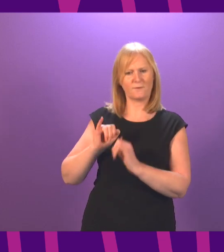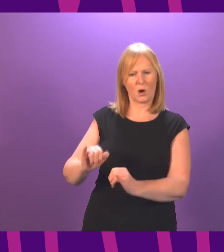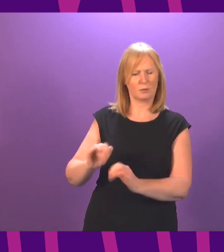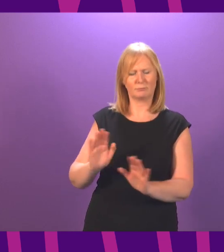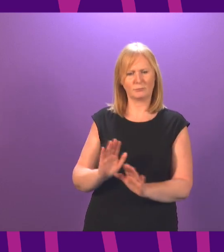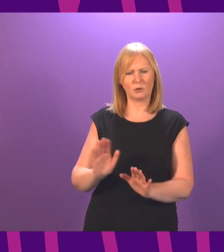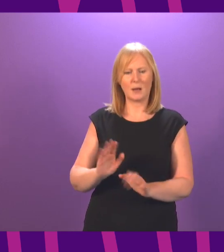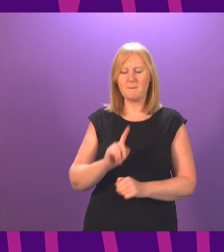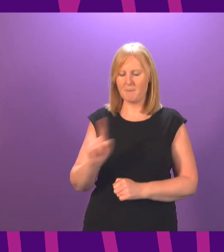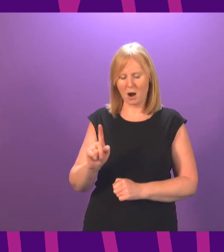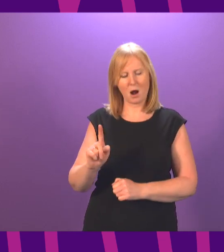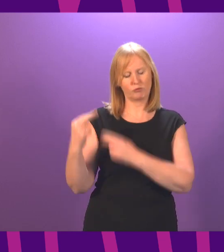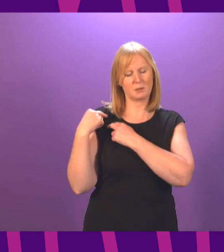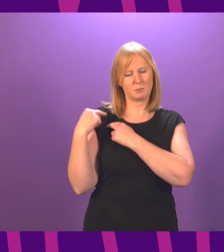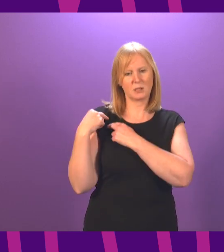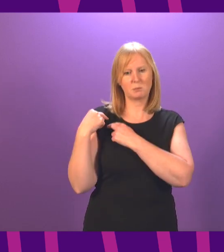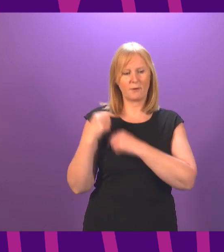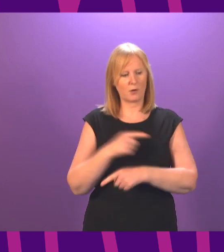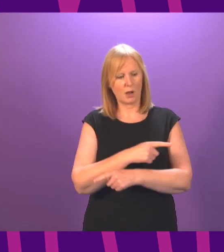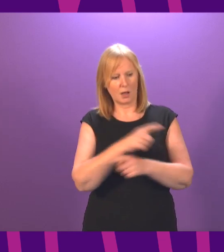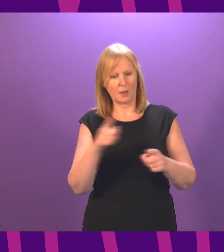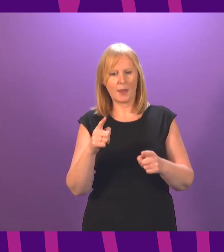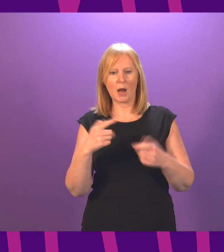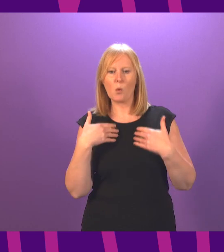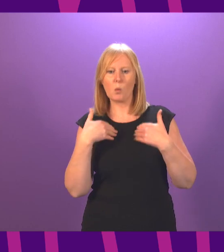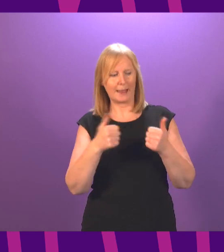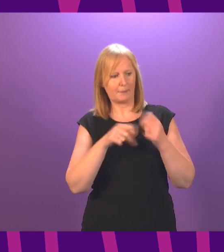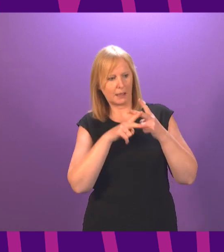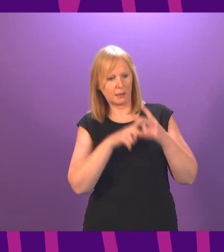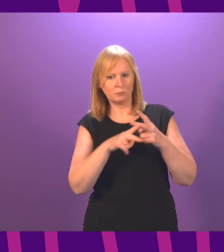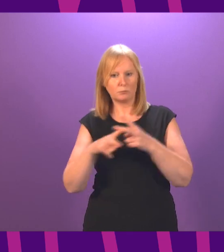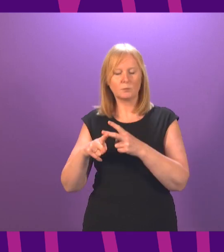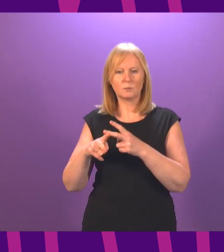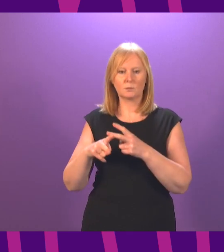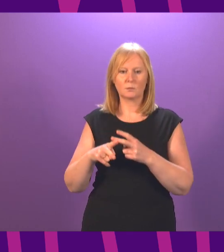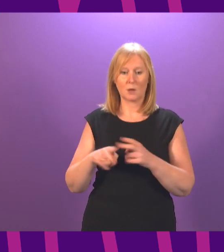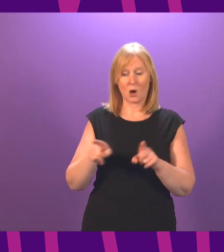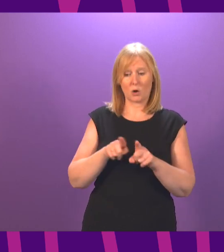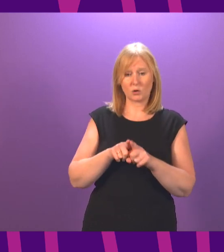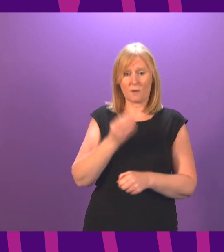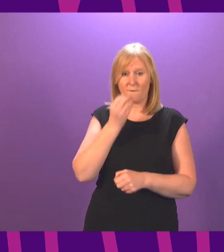to ensure the wellbeing of those who are affected. The threat of food price hikes in the new